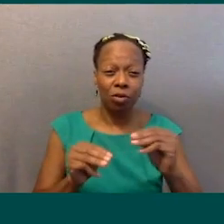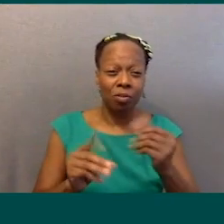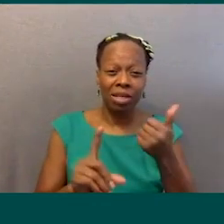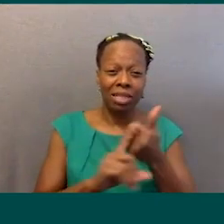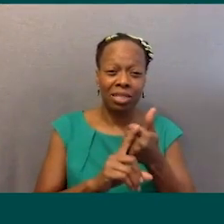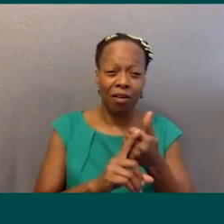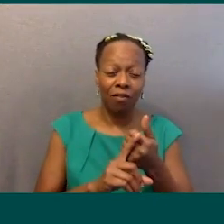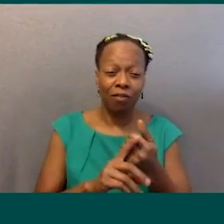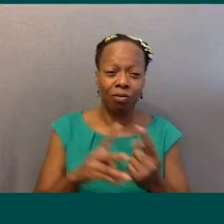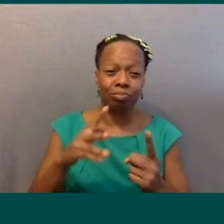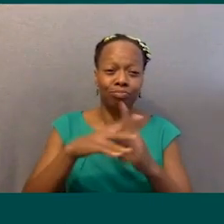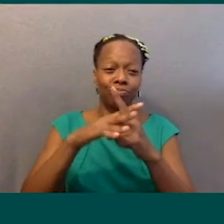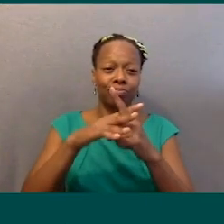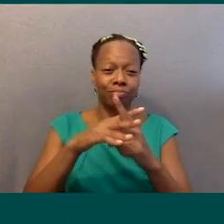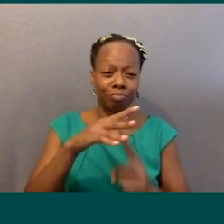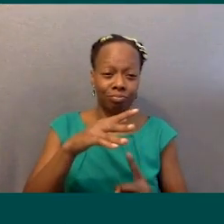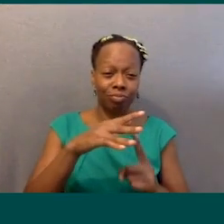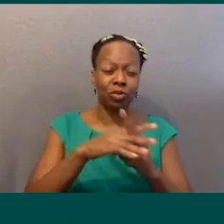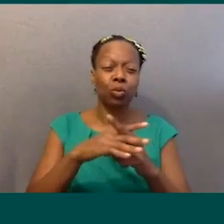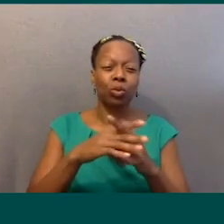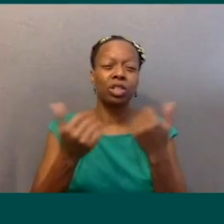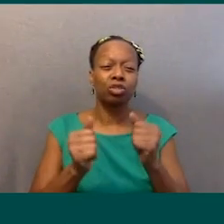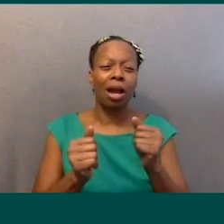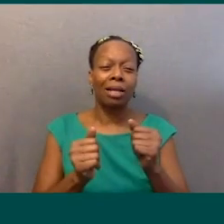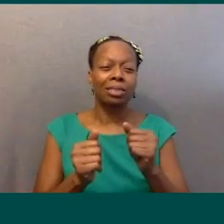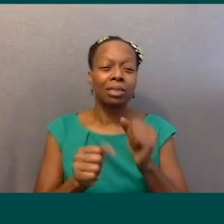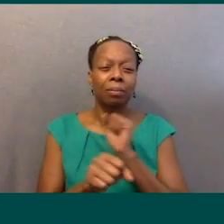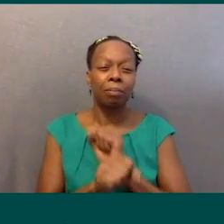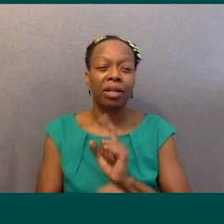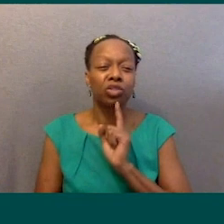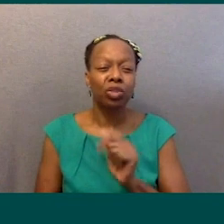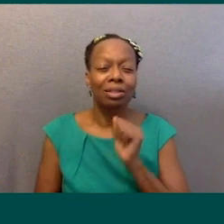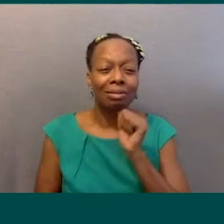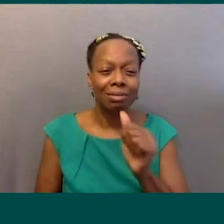sometimes we also try to rule out the seizure disorder too.